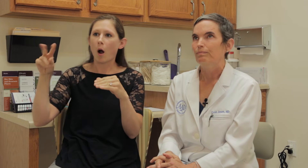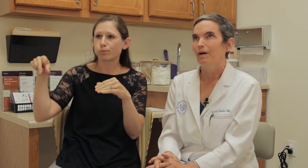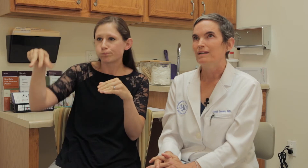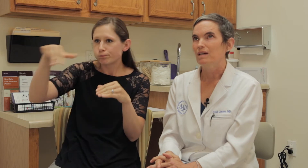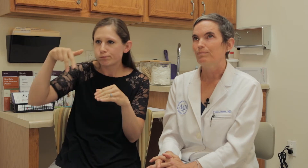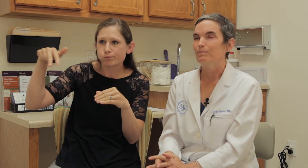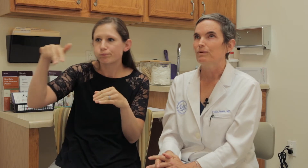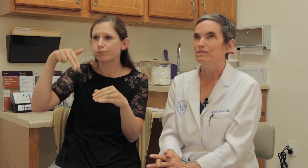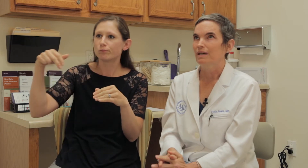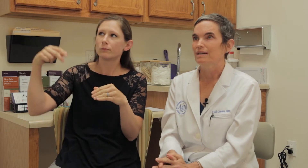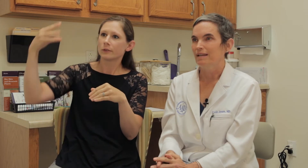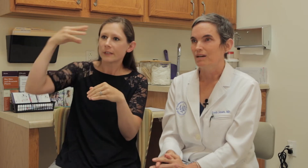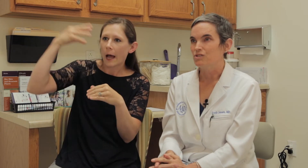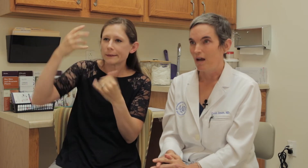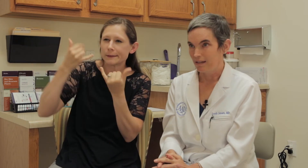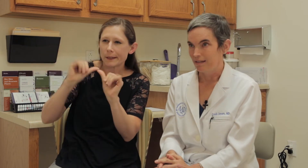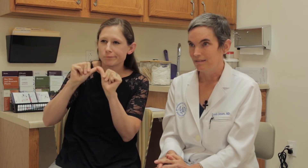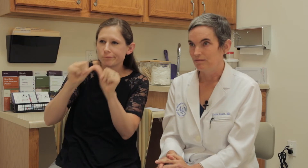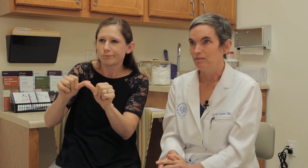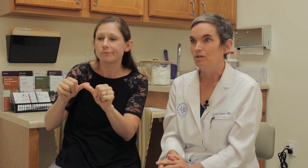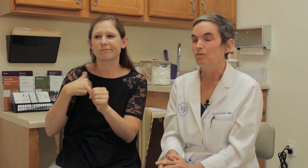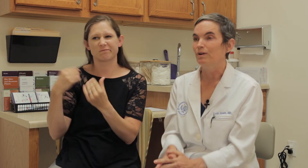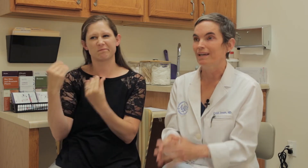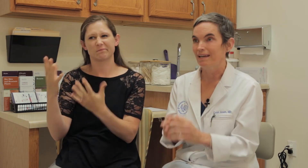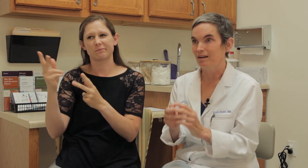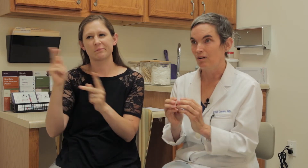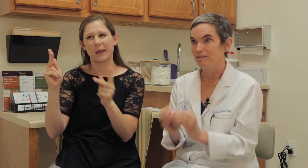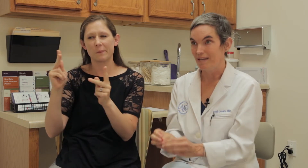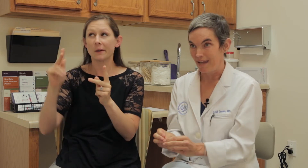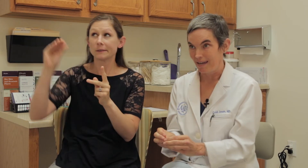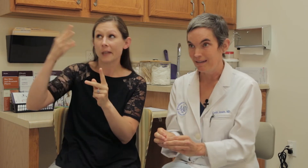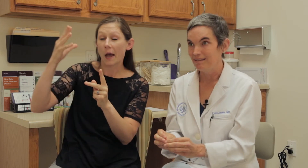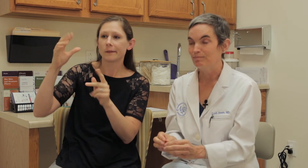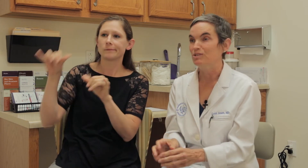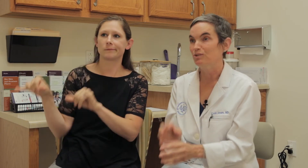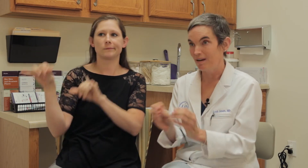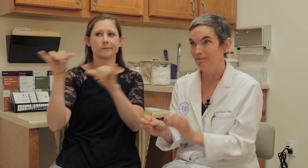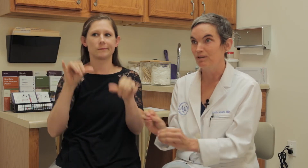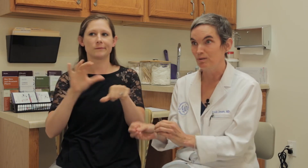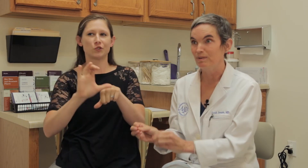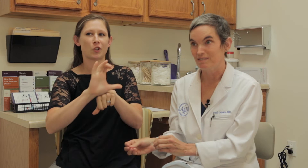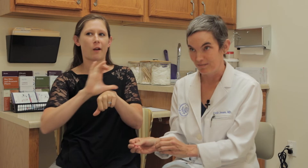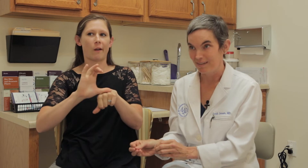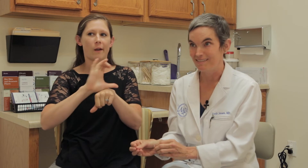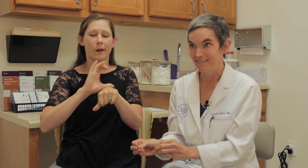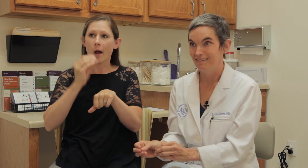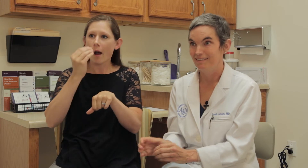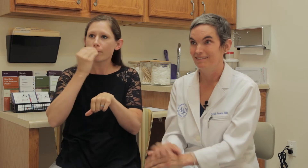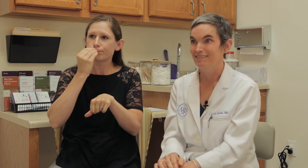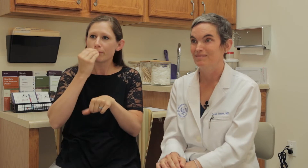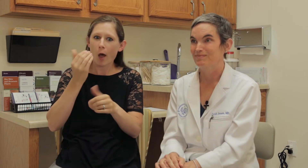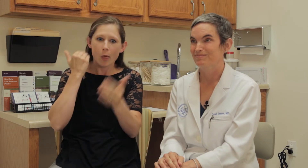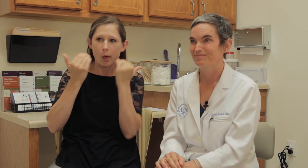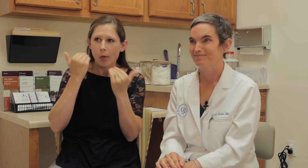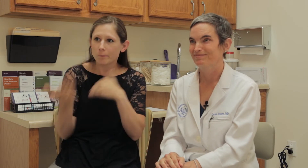I tell people, sun is like chocolate. You don't want to eat it all day, but you can have little bits of it.